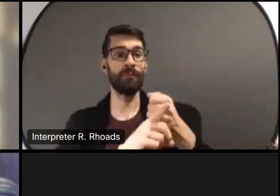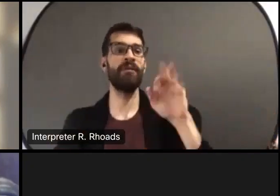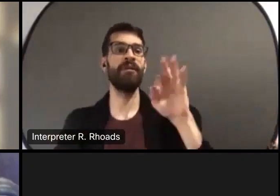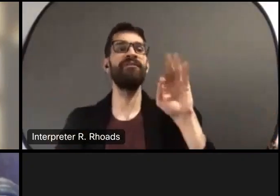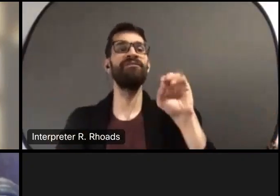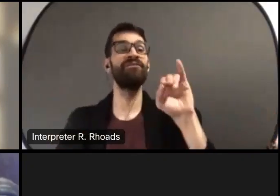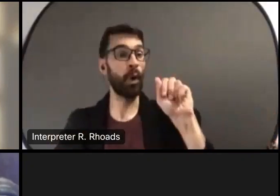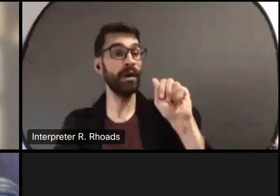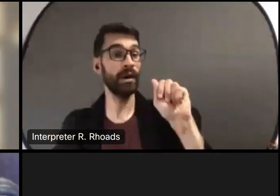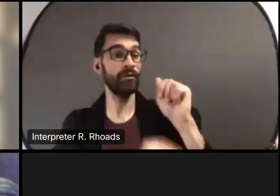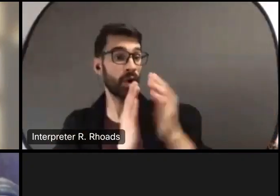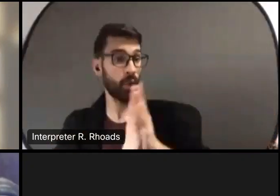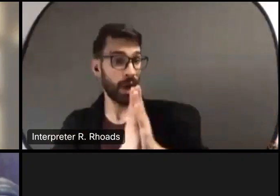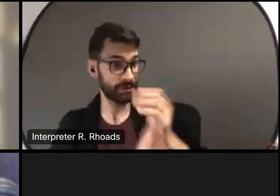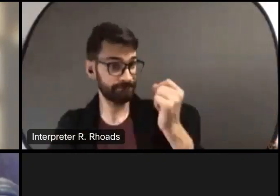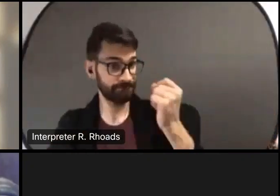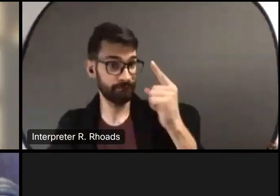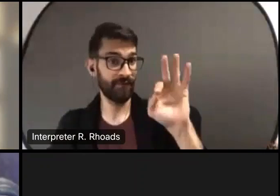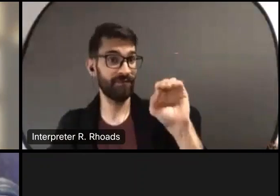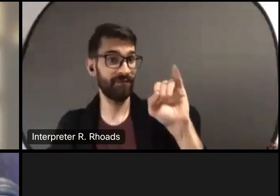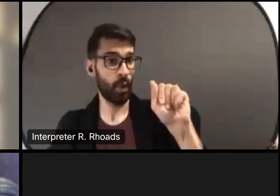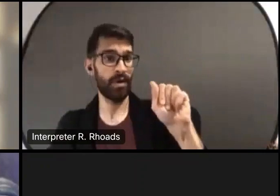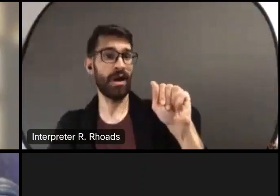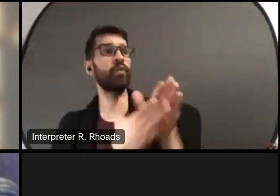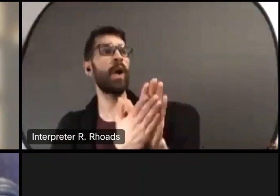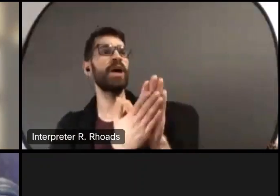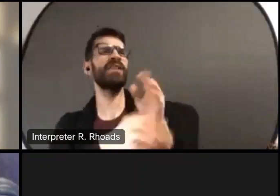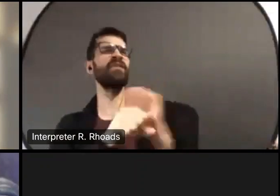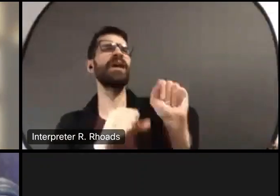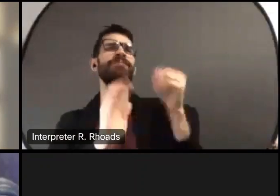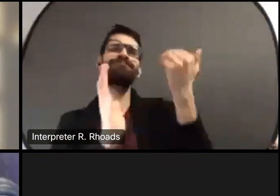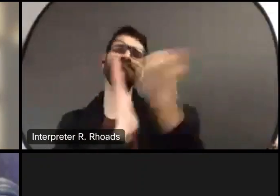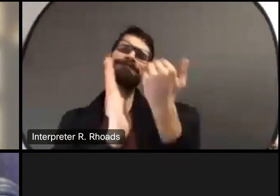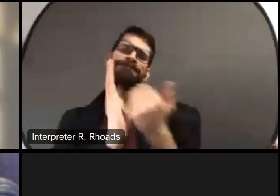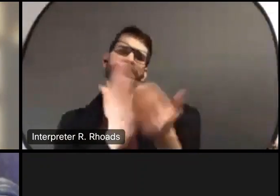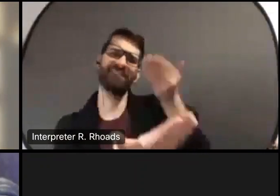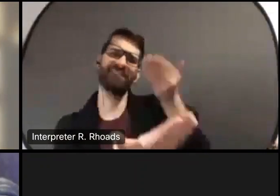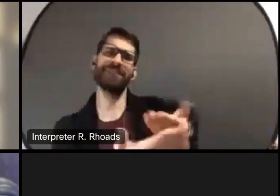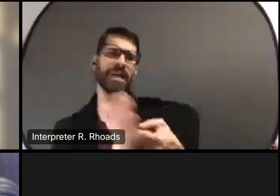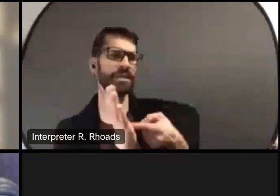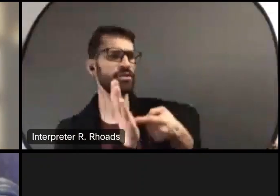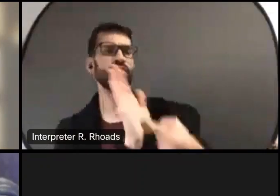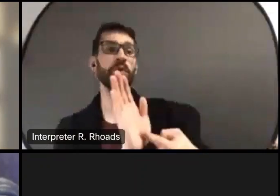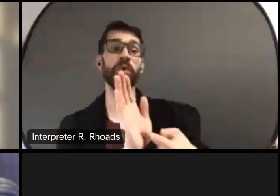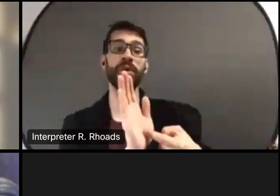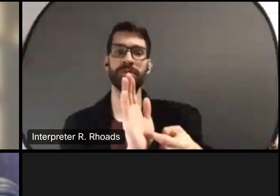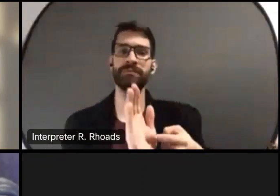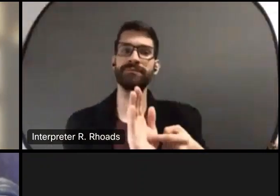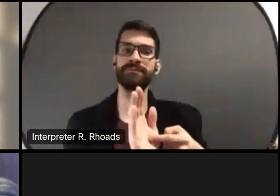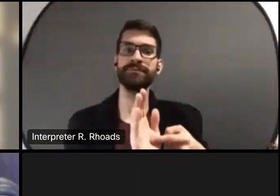that there's been a lot of bleed or commingling of the accounts, it will extend to trying to get the